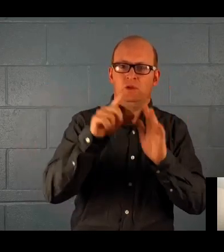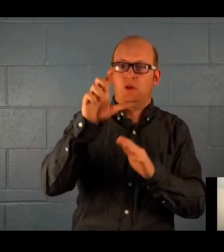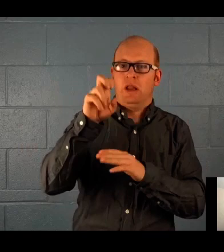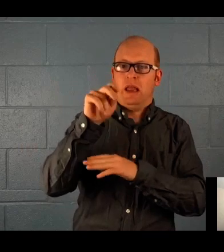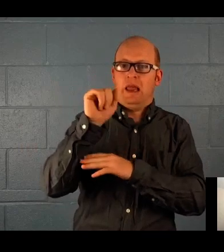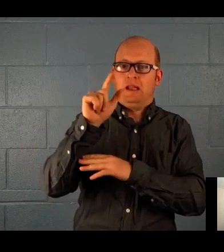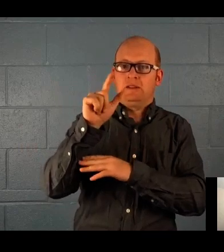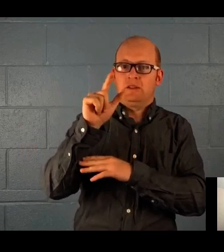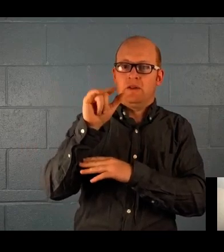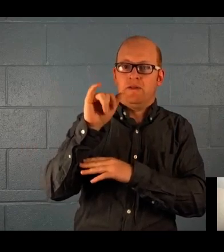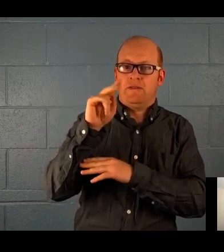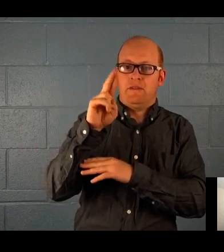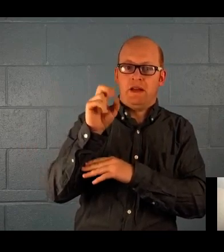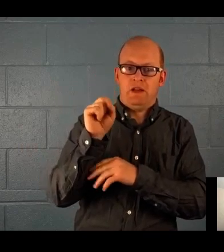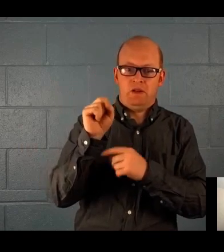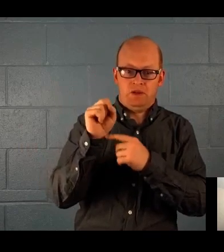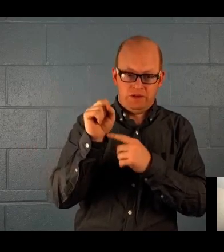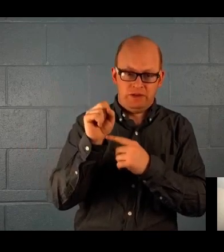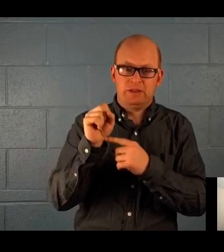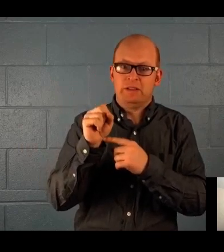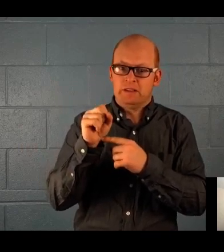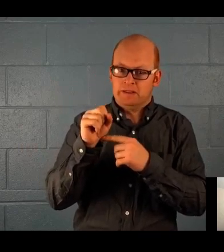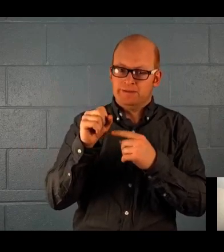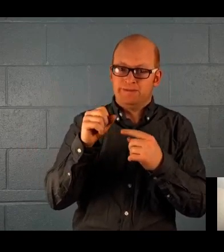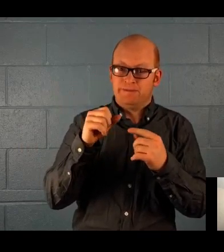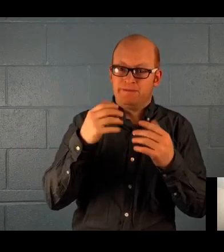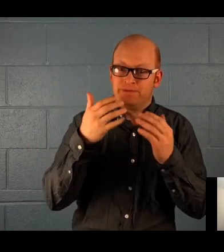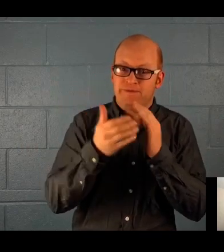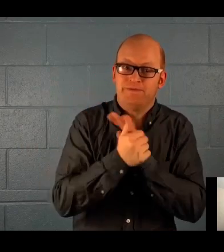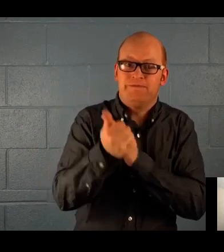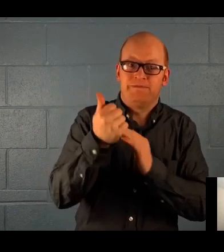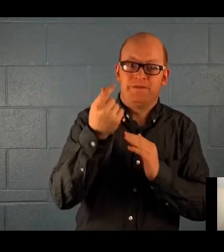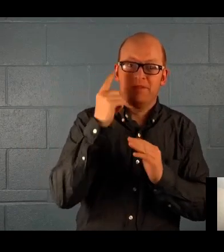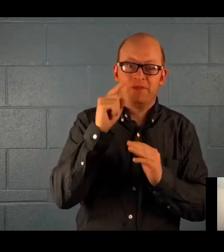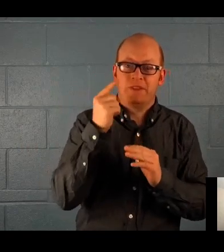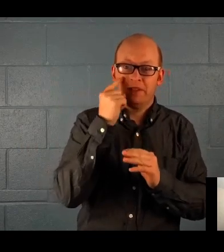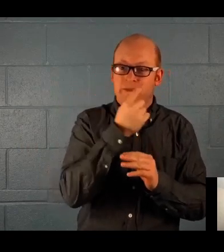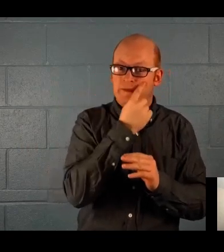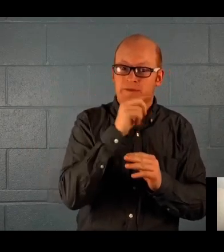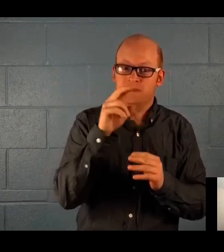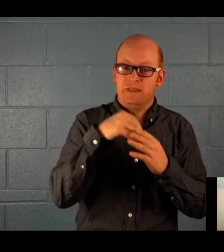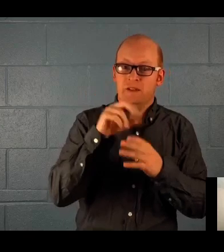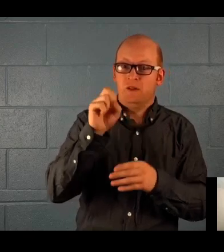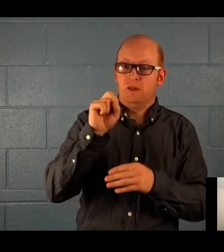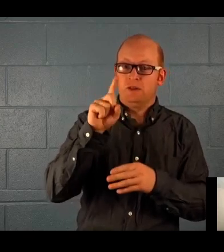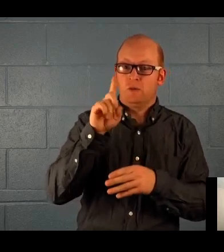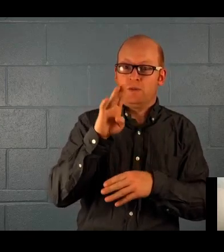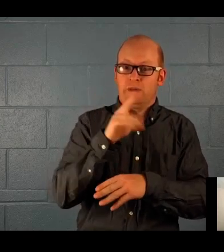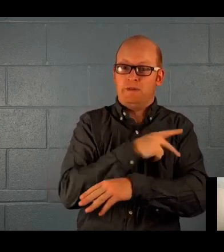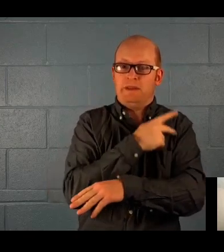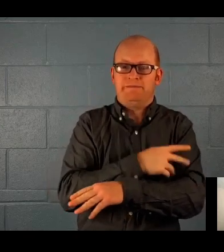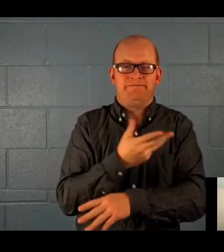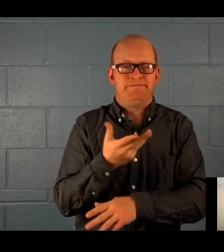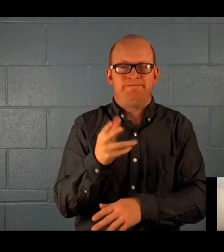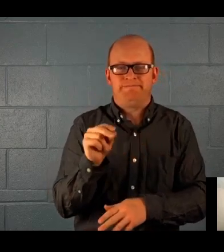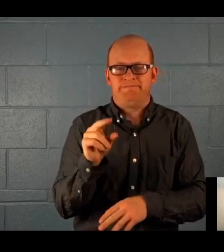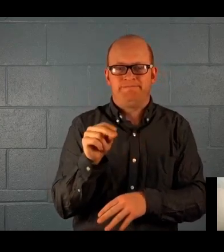in USH1b patients. And whether this is due to the failure of lentivirus to efficiently transduce photoreceptors,